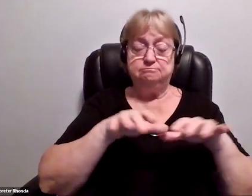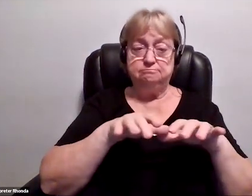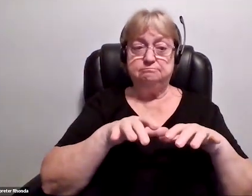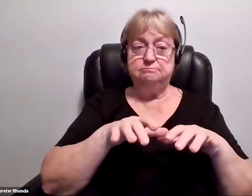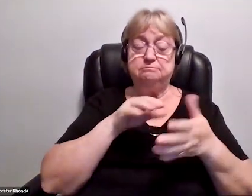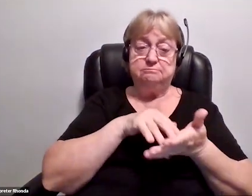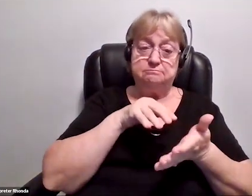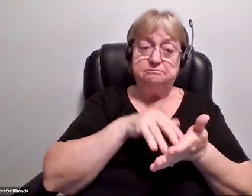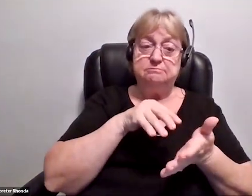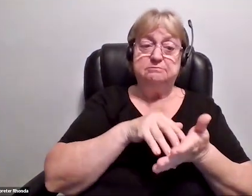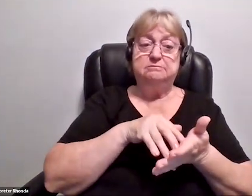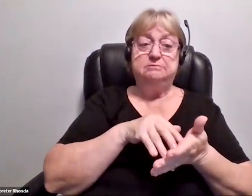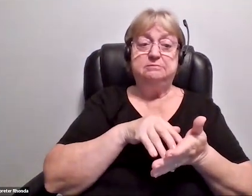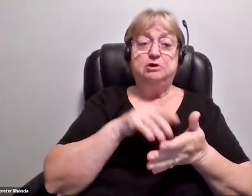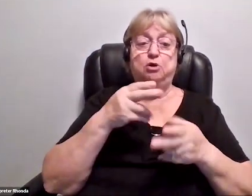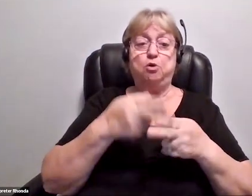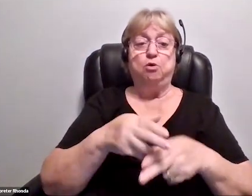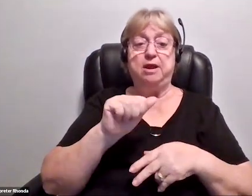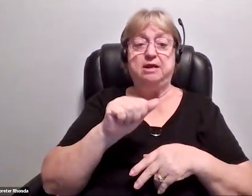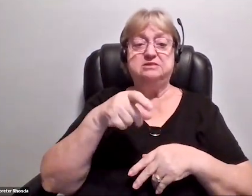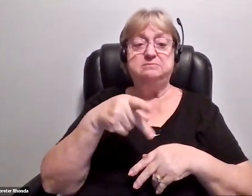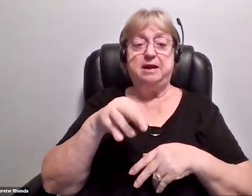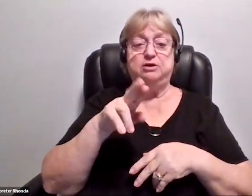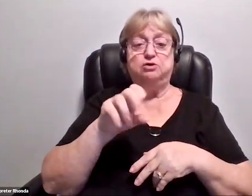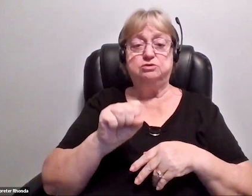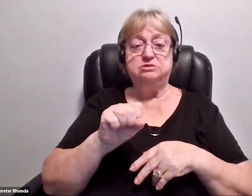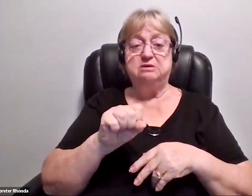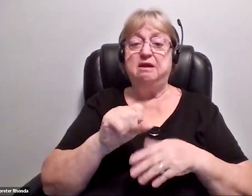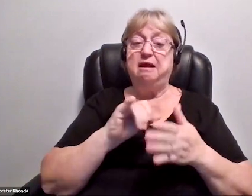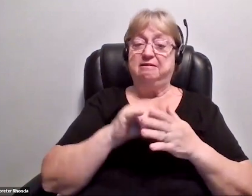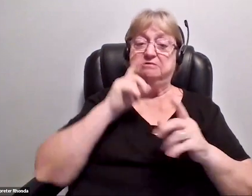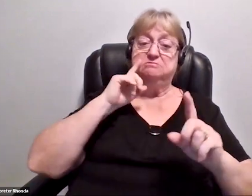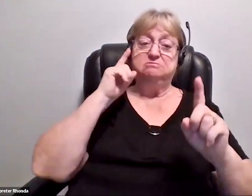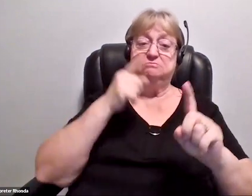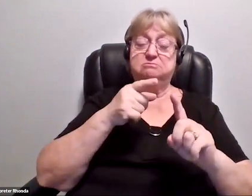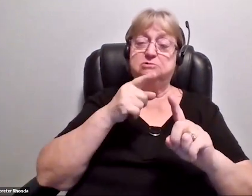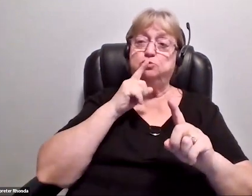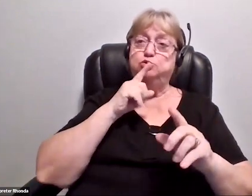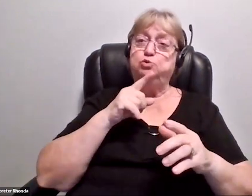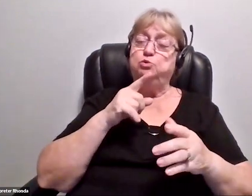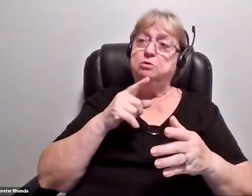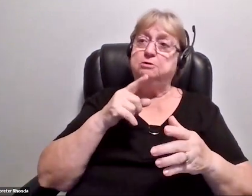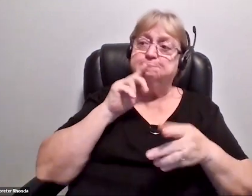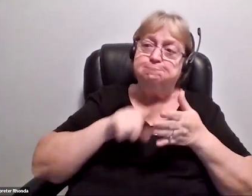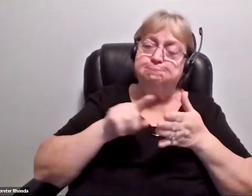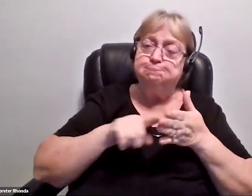called ASPIRES aimed to understand the factors influencing young people to aspire to succeed.